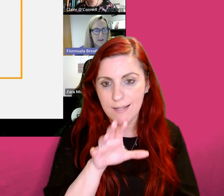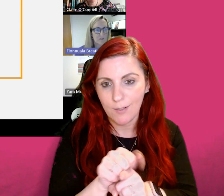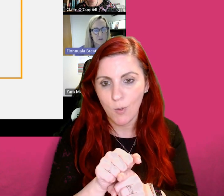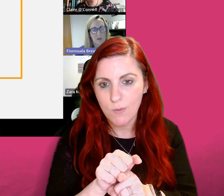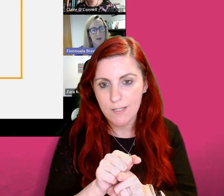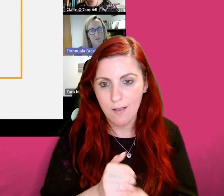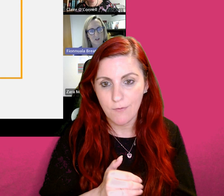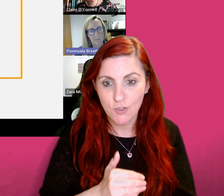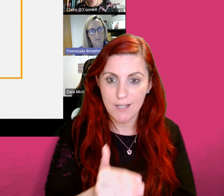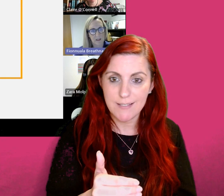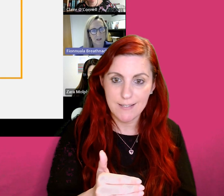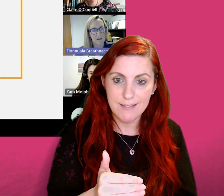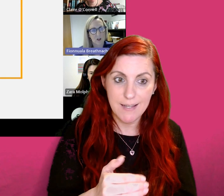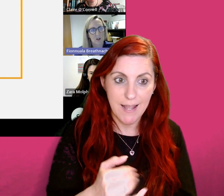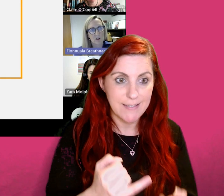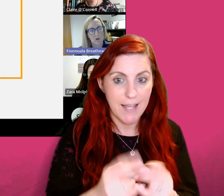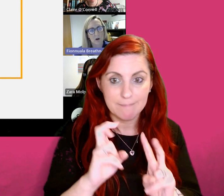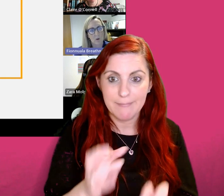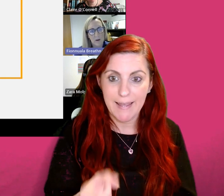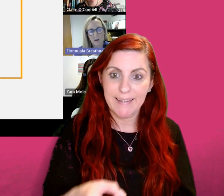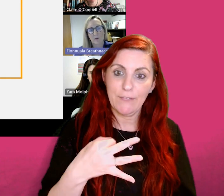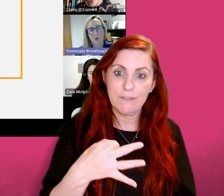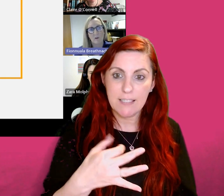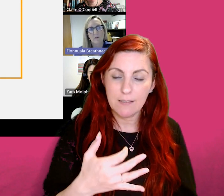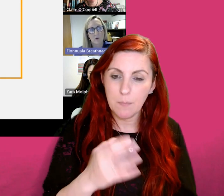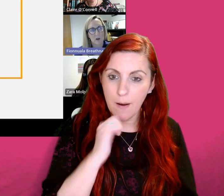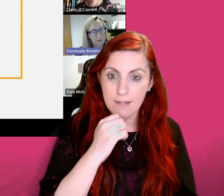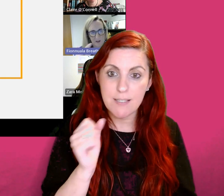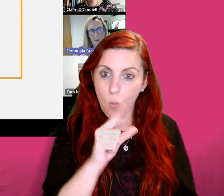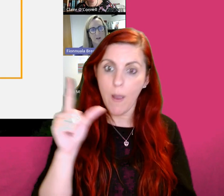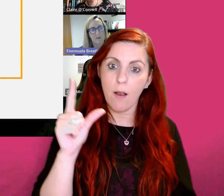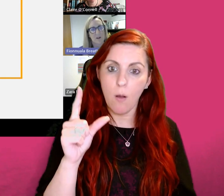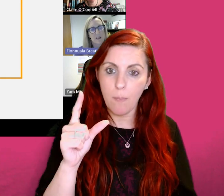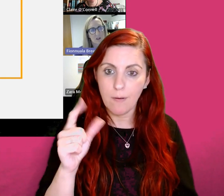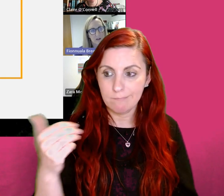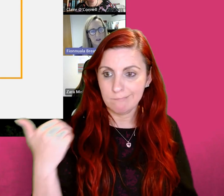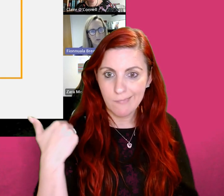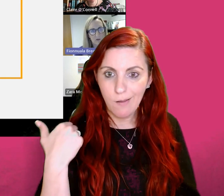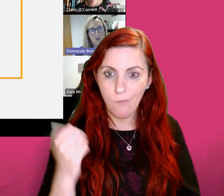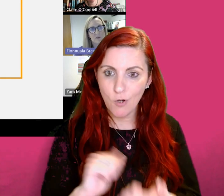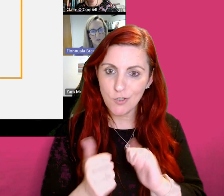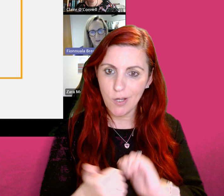the gift of a lifetime in you know a wakeup call for lifestyle modification that can reduce your